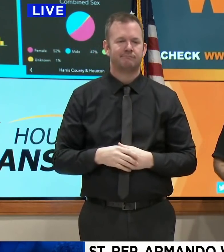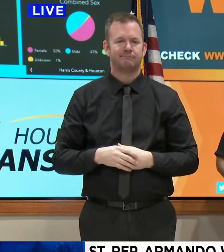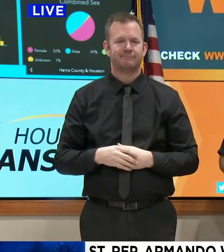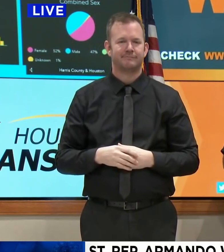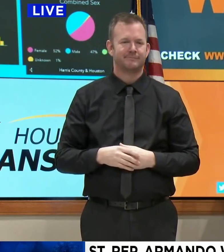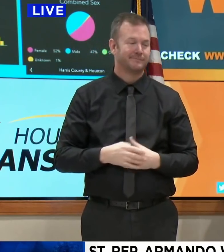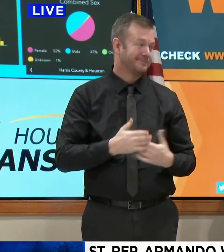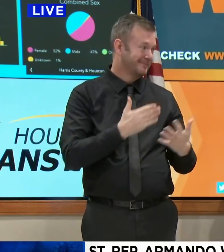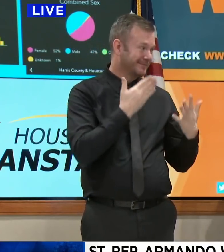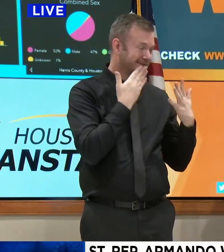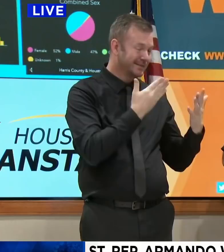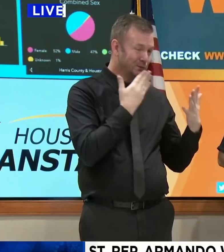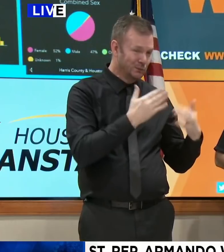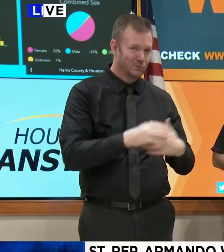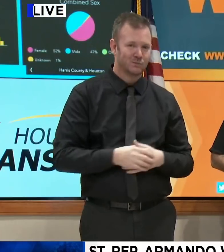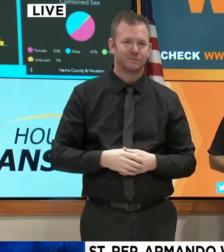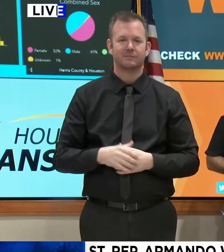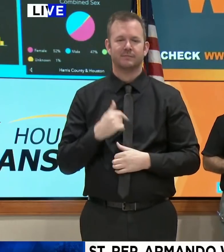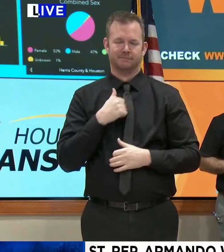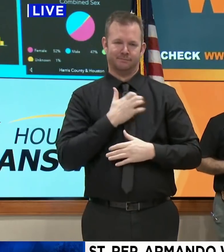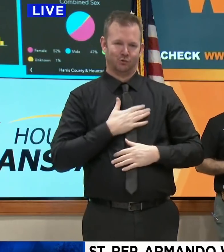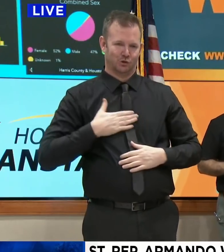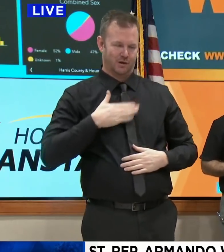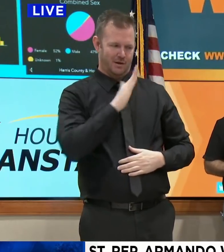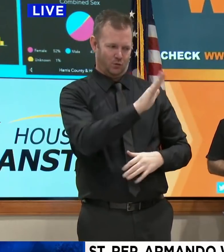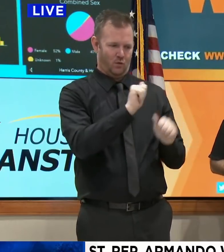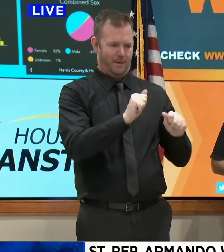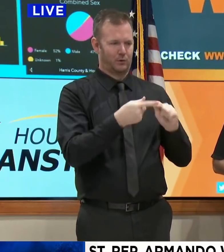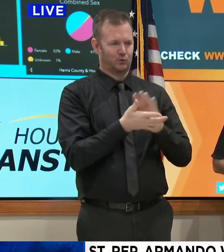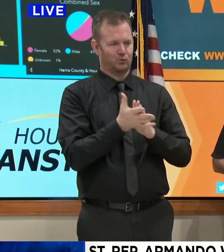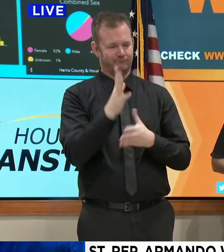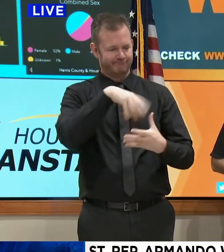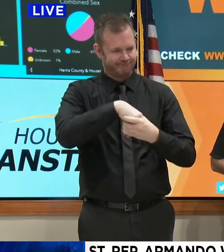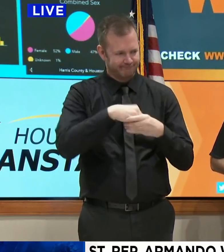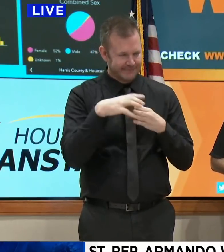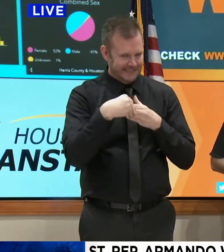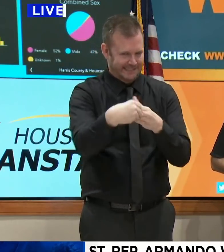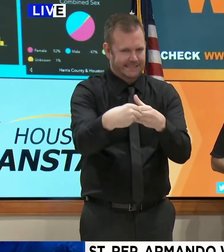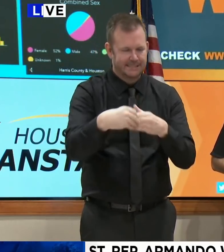predicated predicated on a on the advice and consultation of the advice and consultation of our health care experts thank our health care experts thank you and God bless.